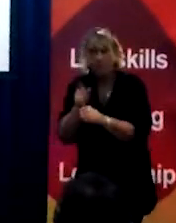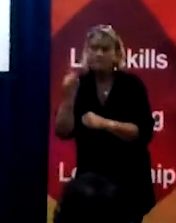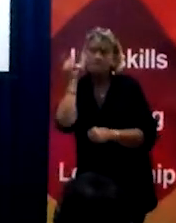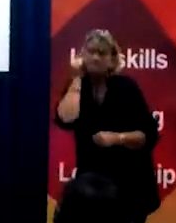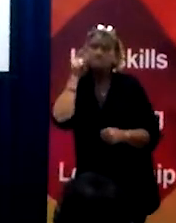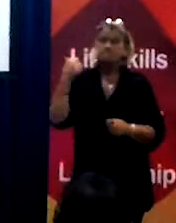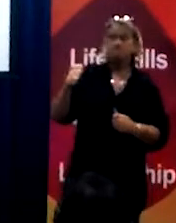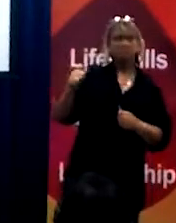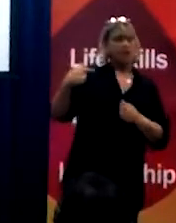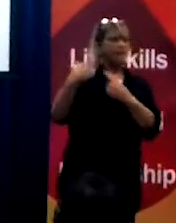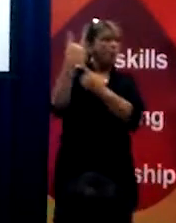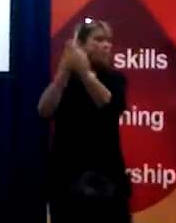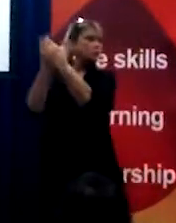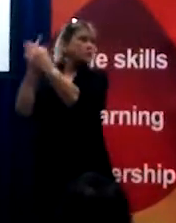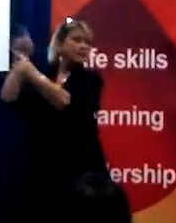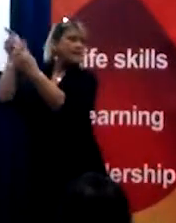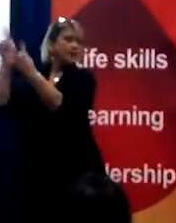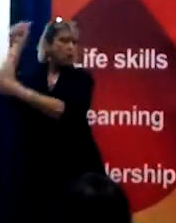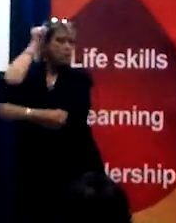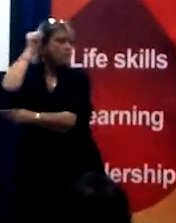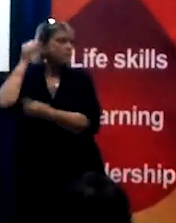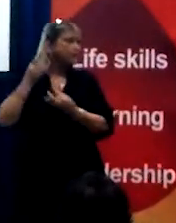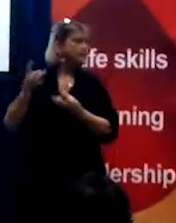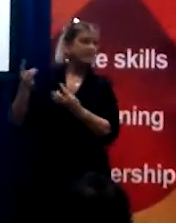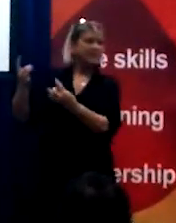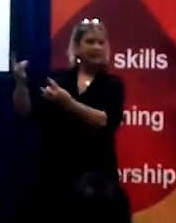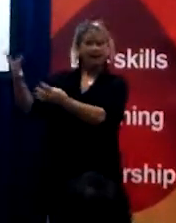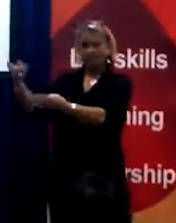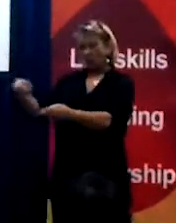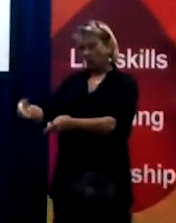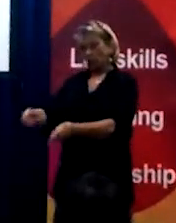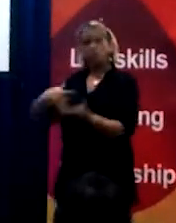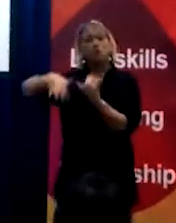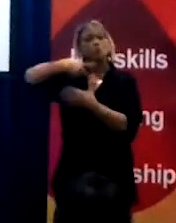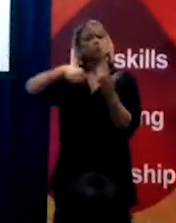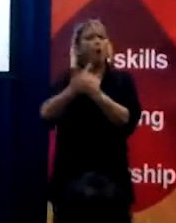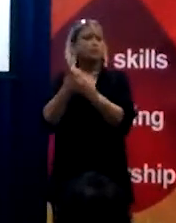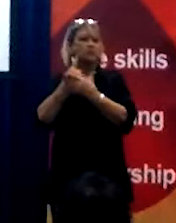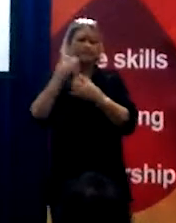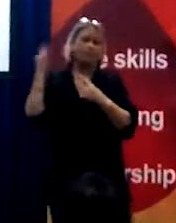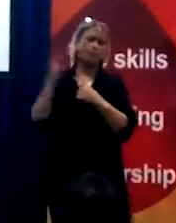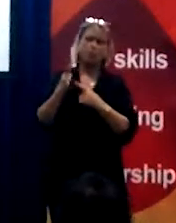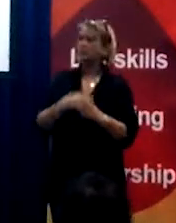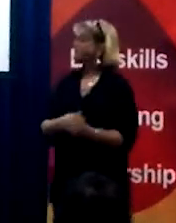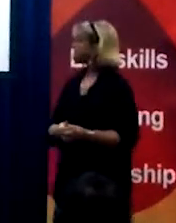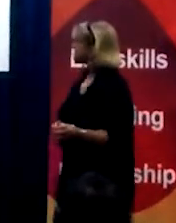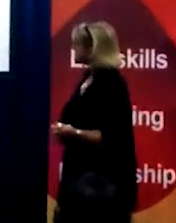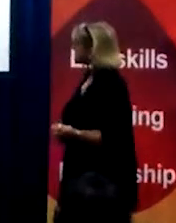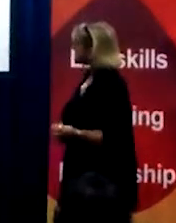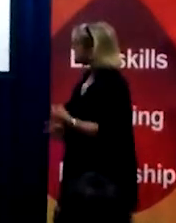So that’s how we are addressing their social opportunity. What are we doing about the language?